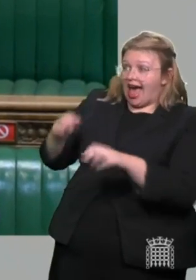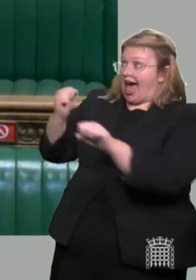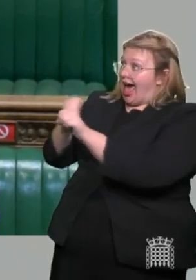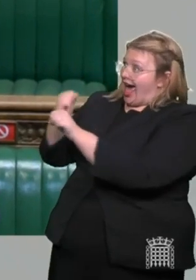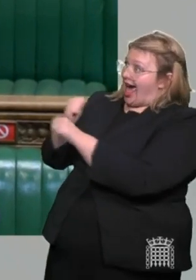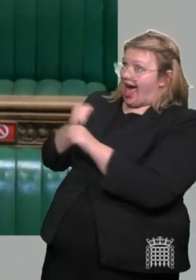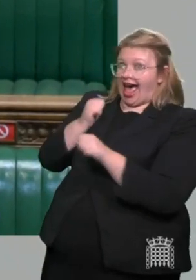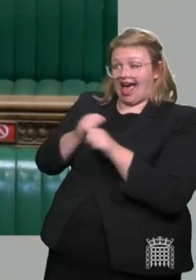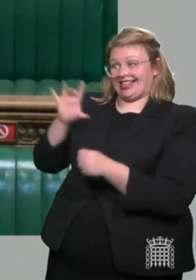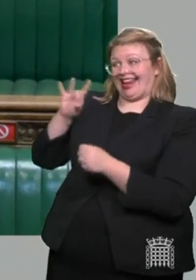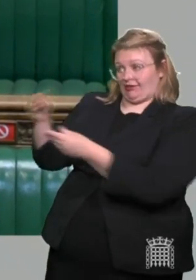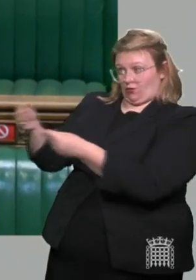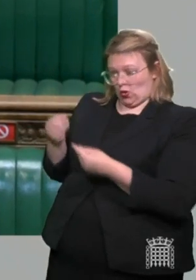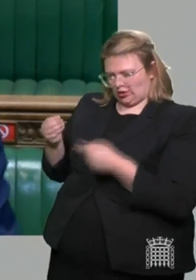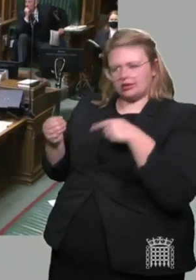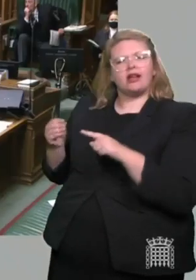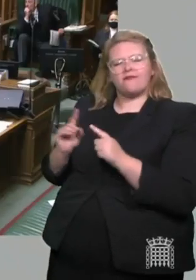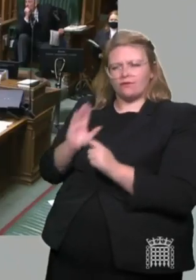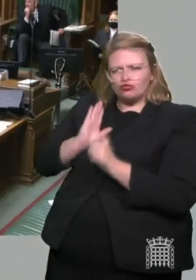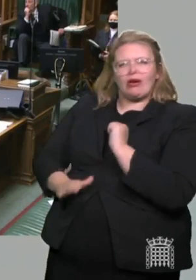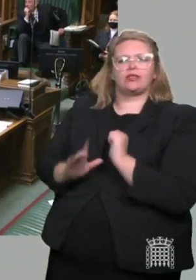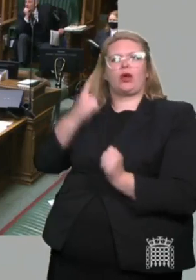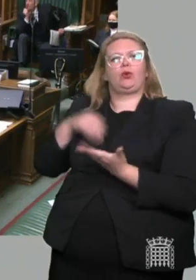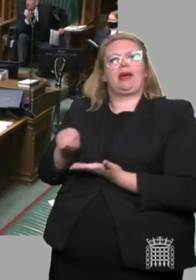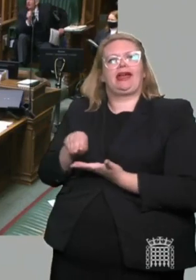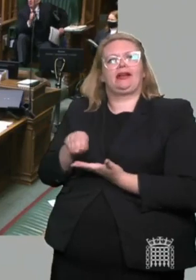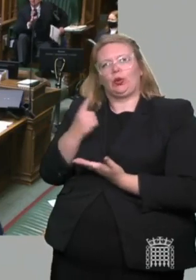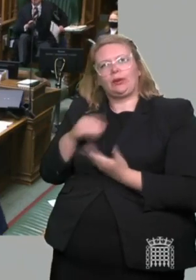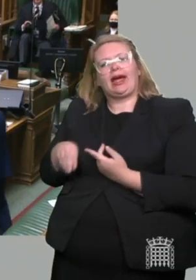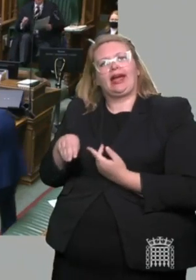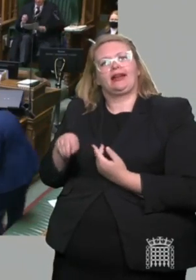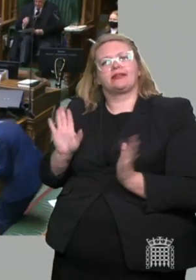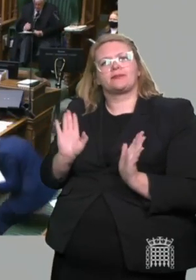the redecoration of the Prime Minister’s flat? >> The Prime Minister